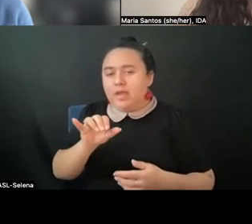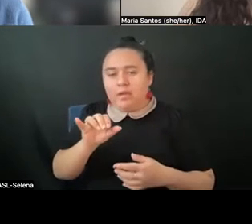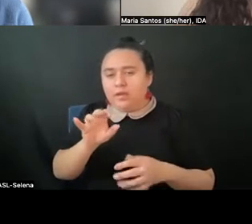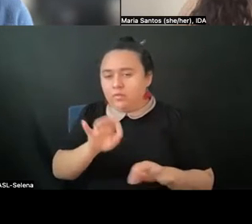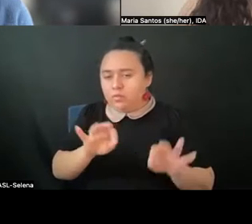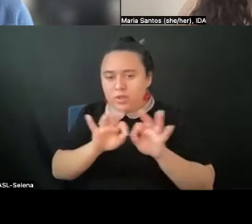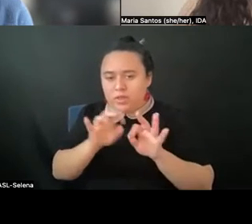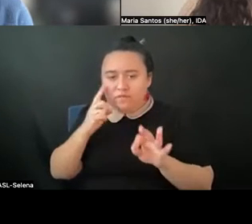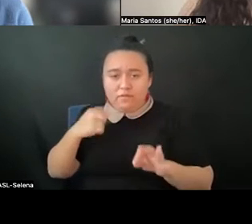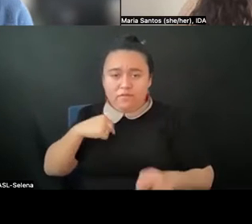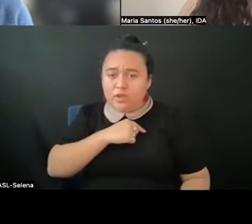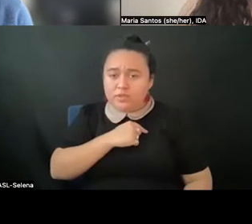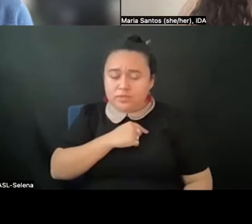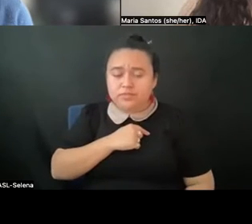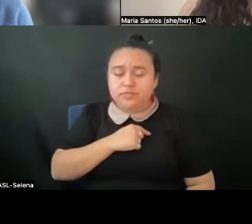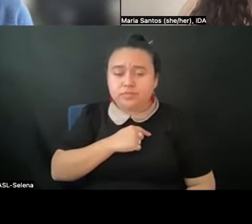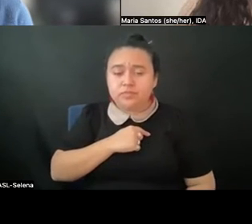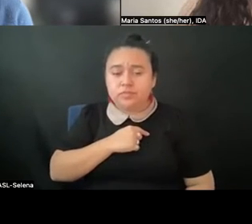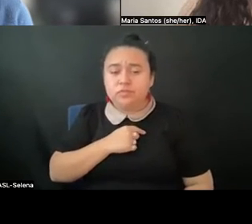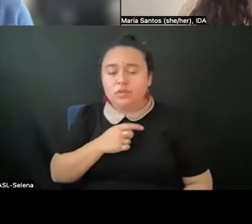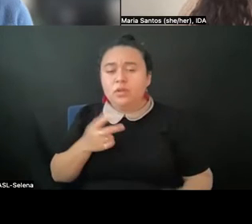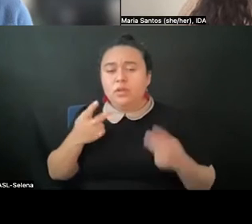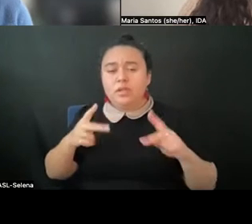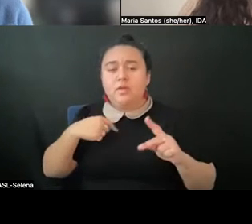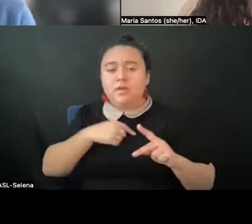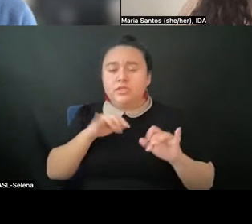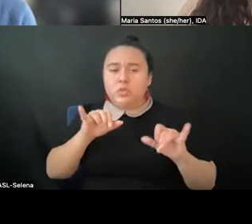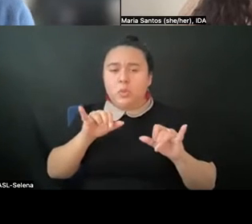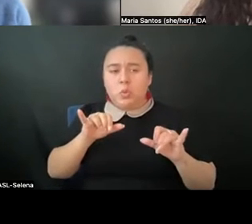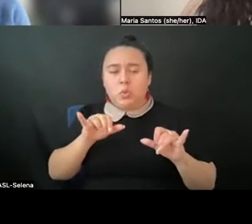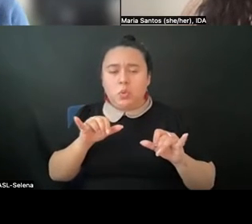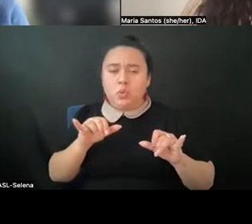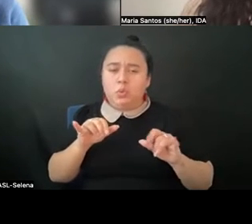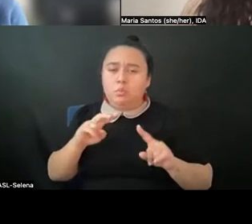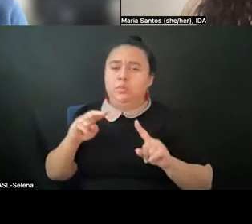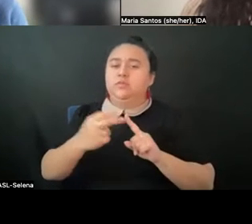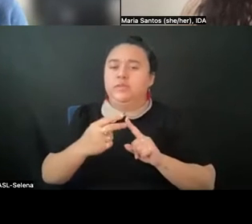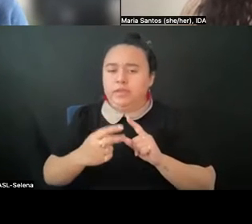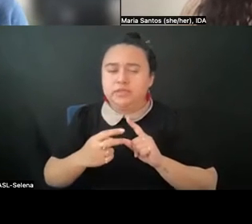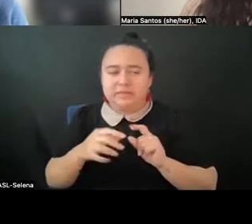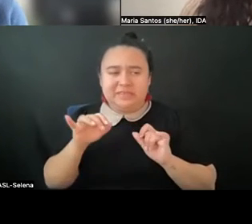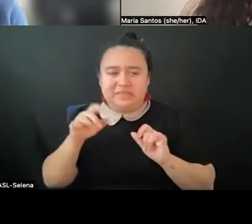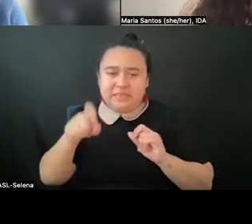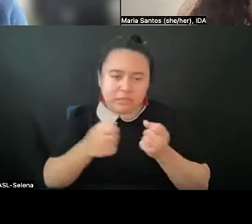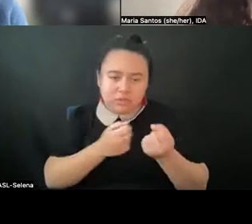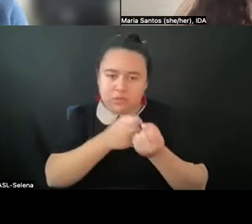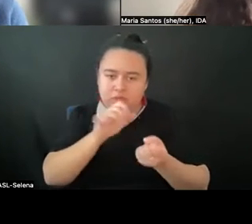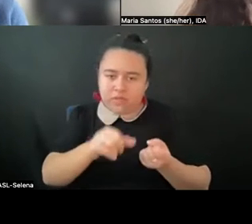And gives us a lot of impetus to support it for sure.